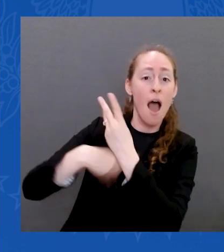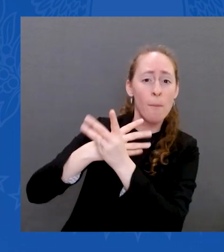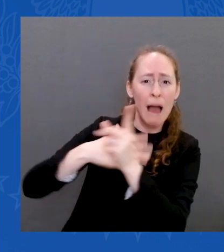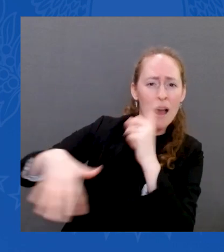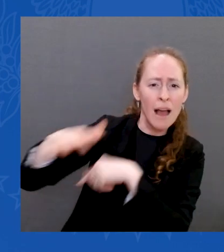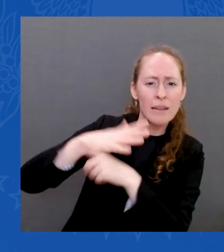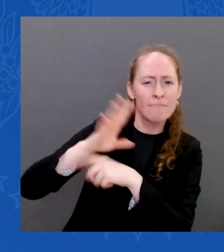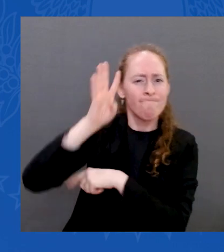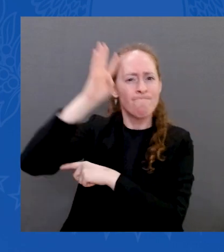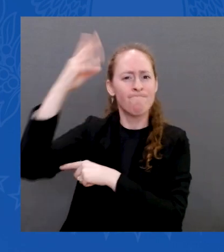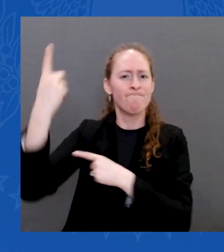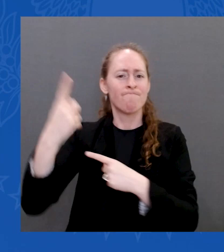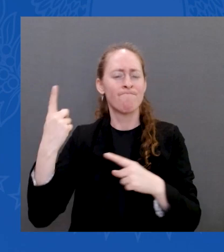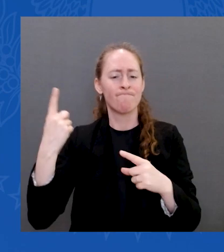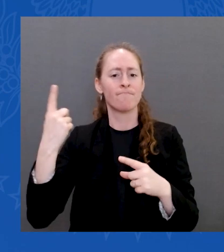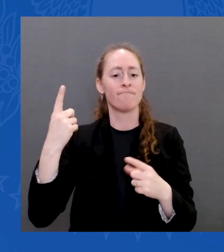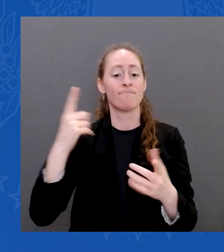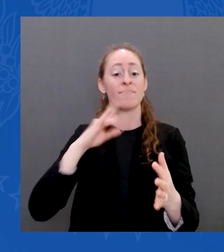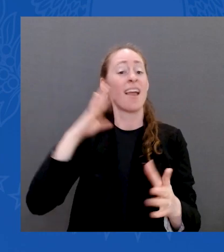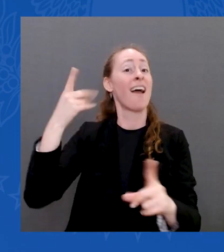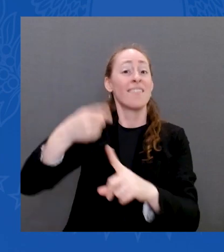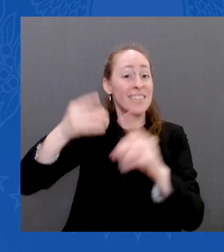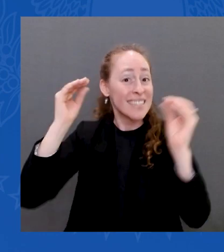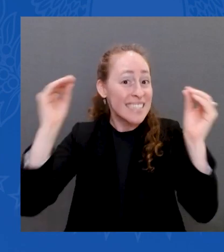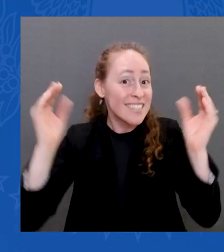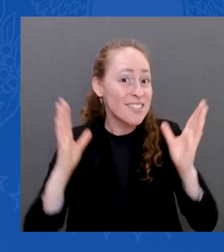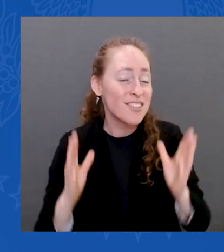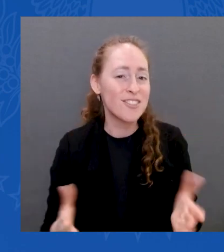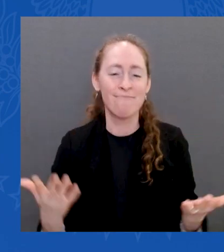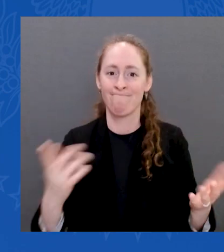Today, all of you ring your own bell,